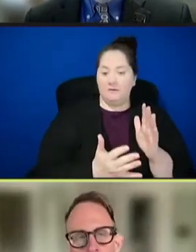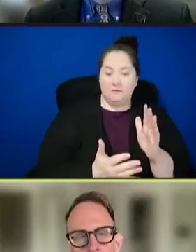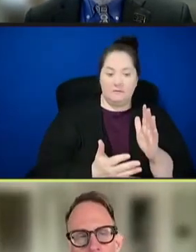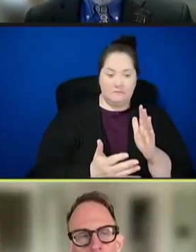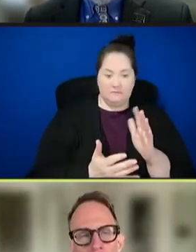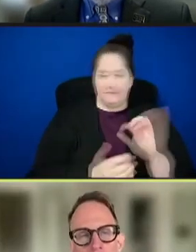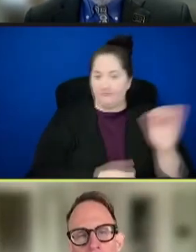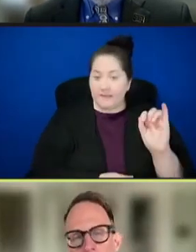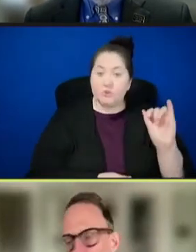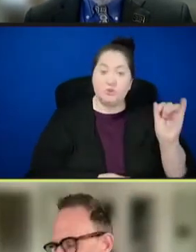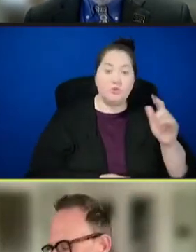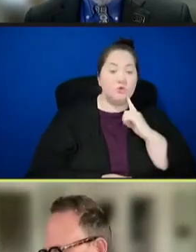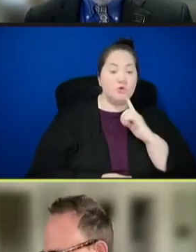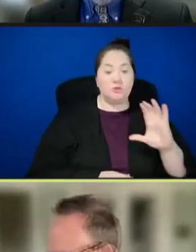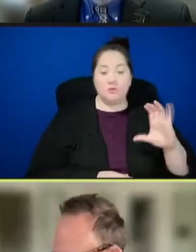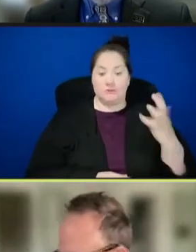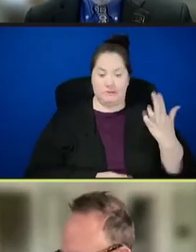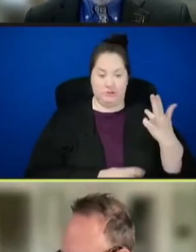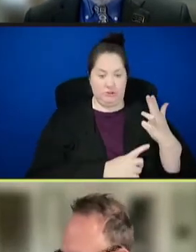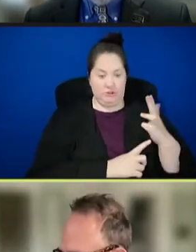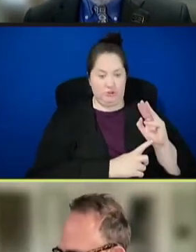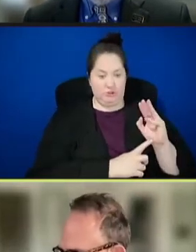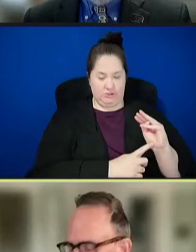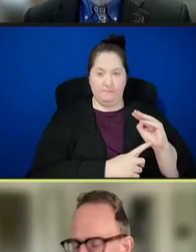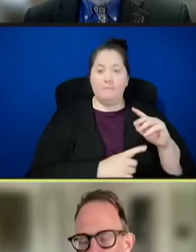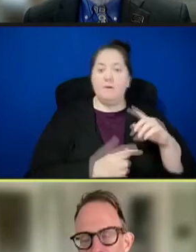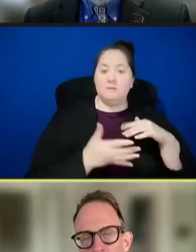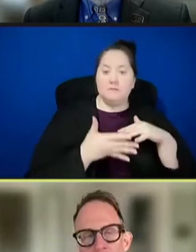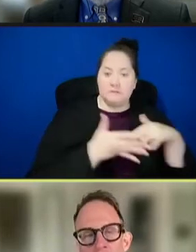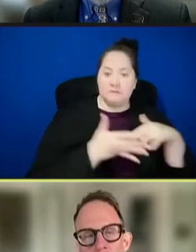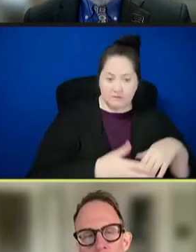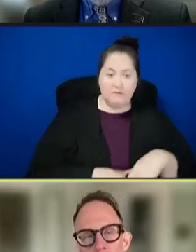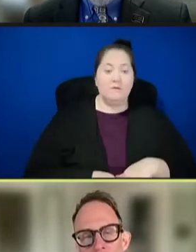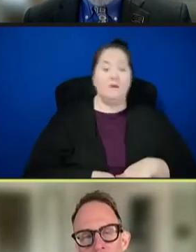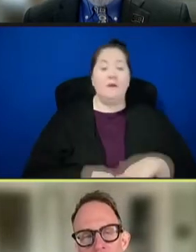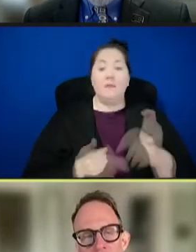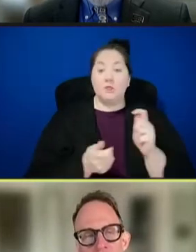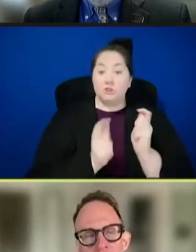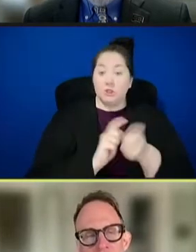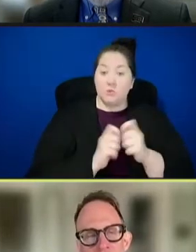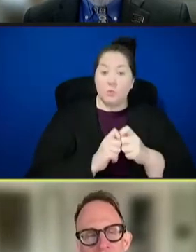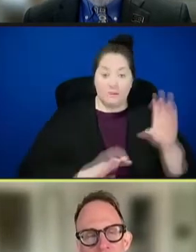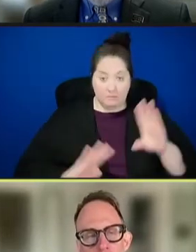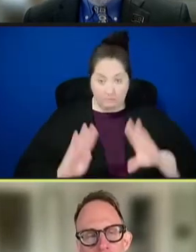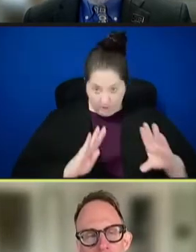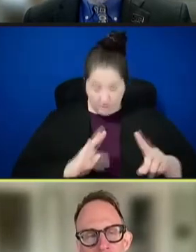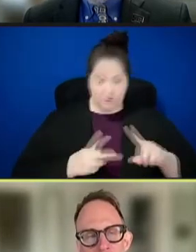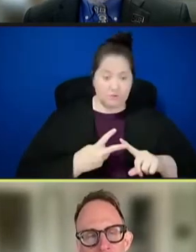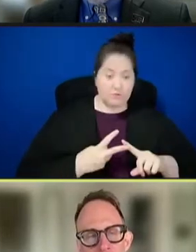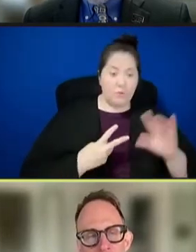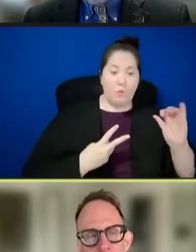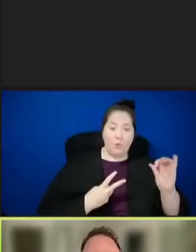do a chimp study. And then you look at changes both biologically as well as clinically in terms